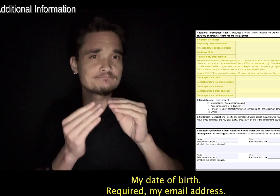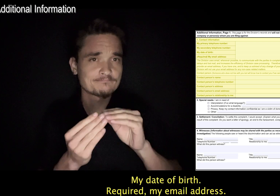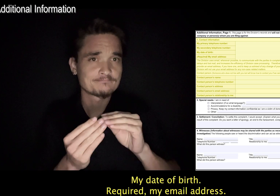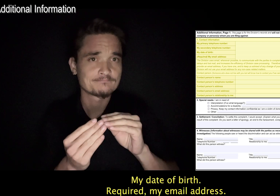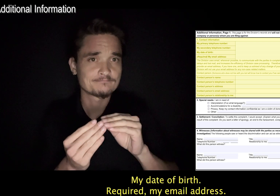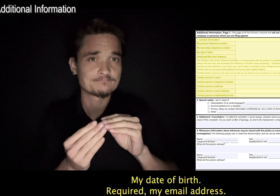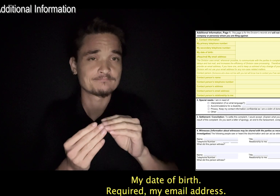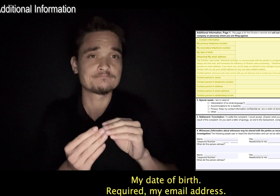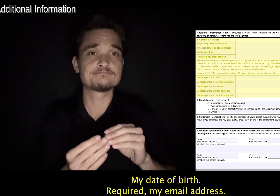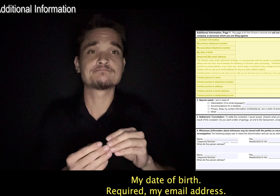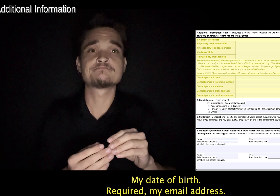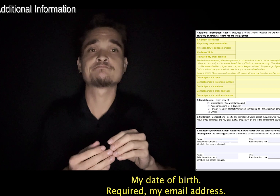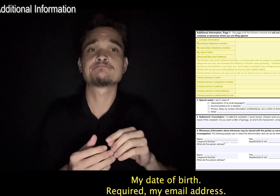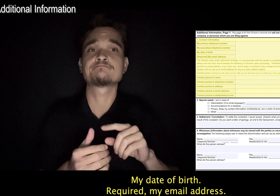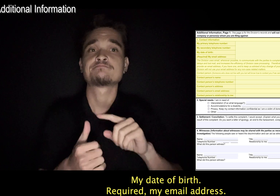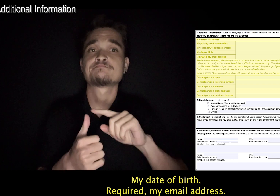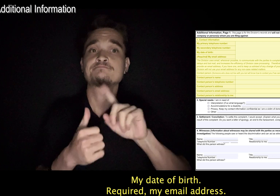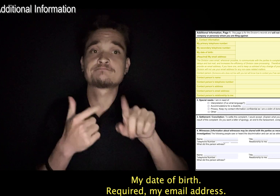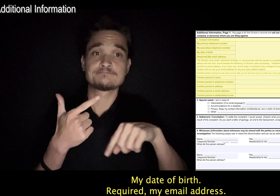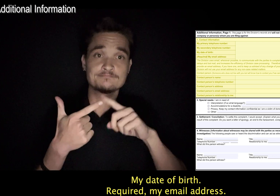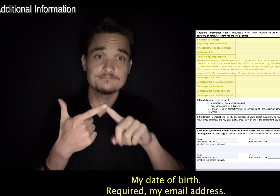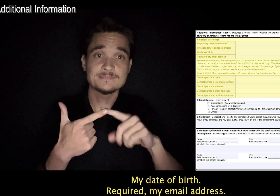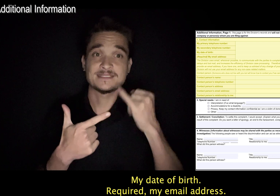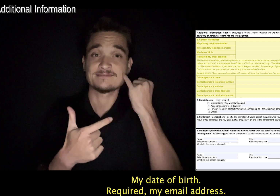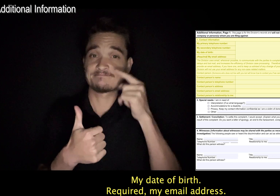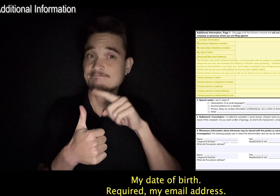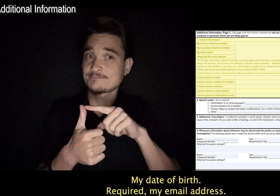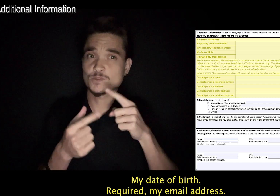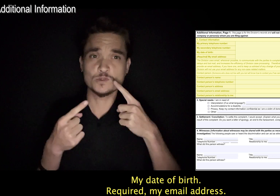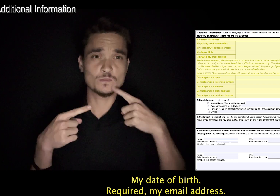My date of birth. Required, my email address.